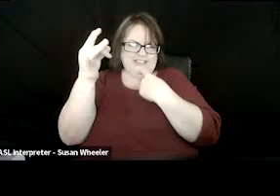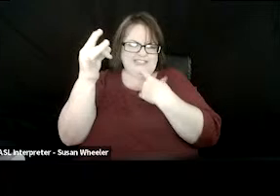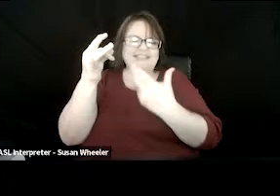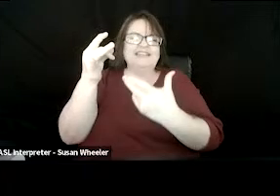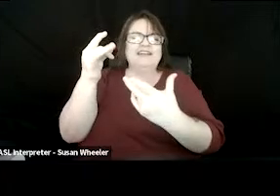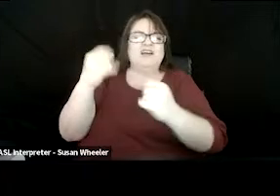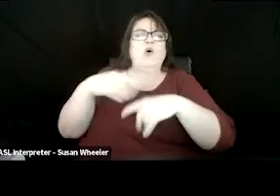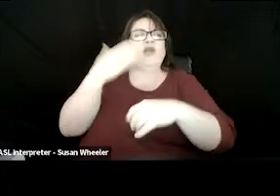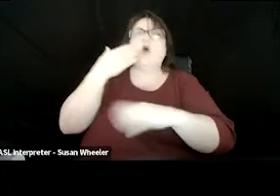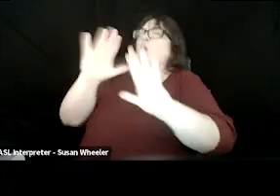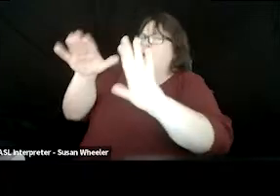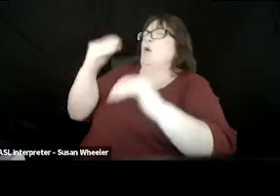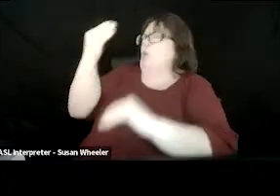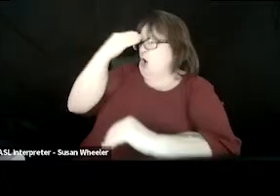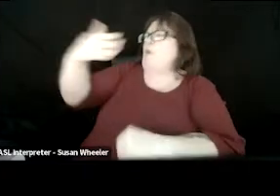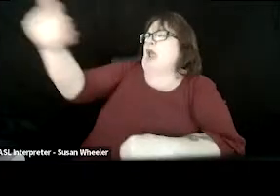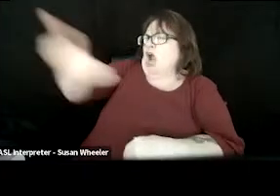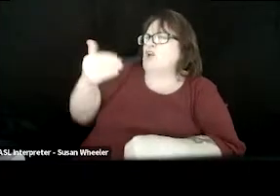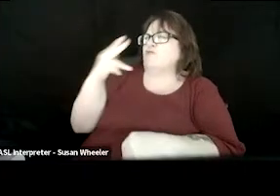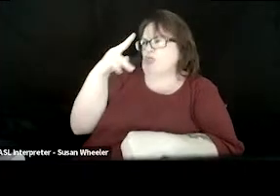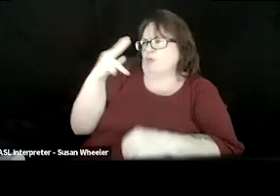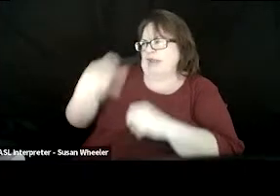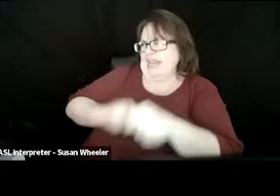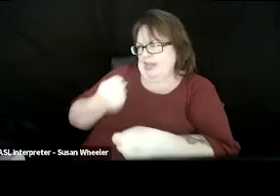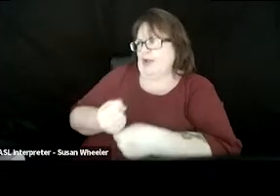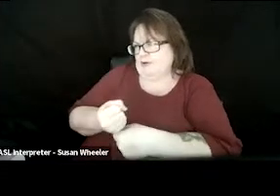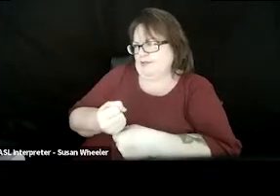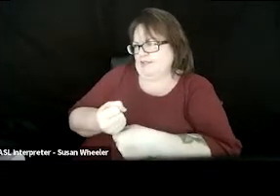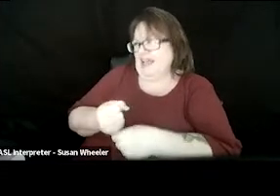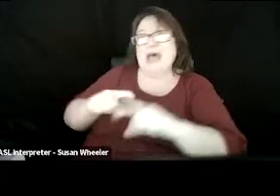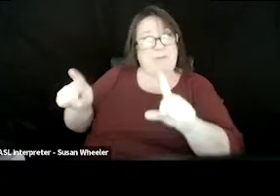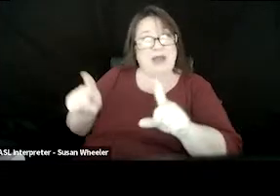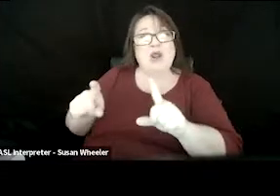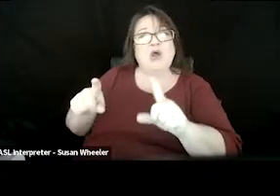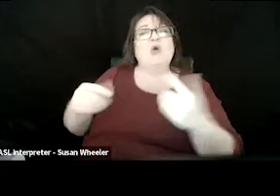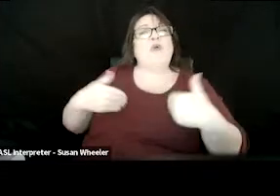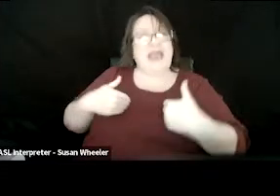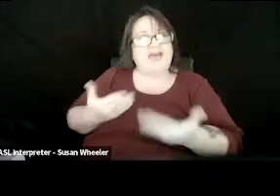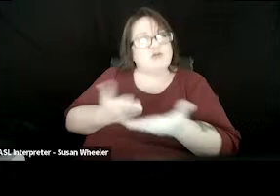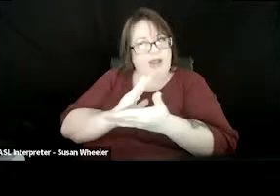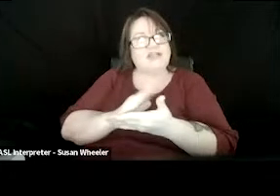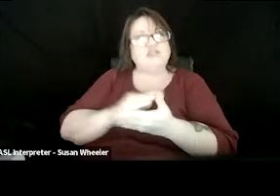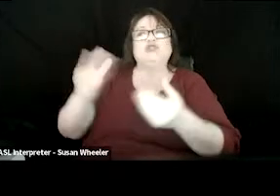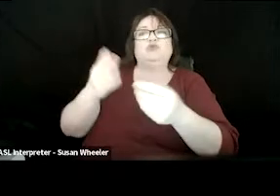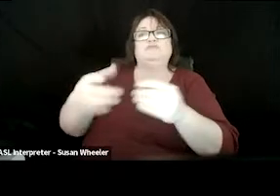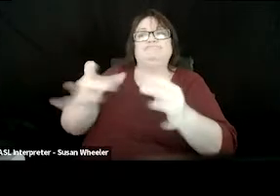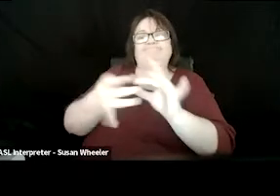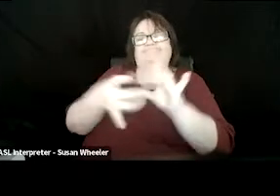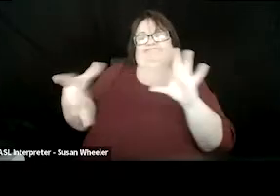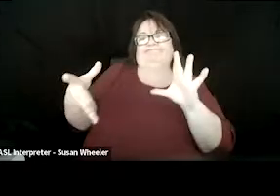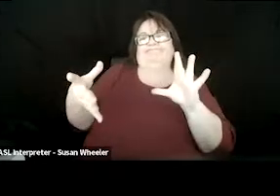for three years, we are exercising our option to terminate early on the anniversary date.